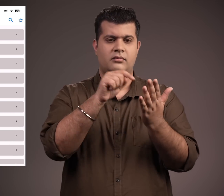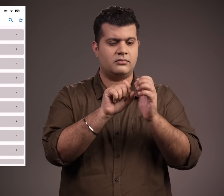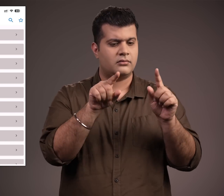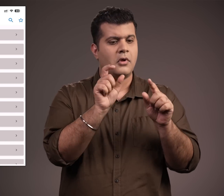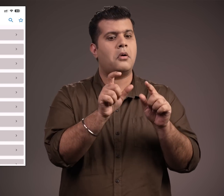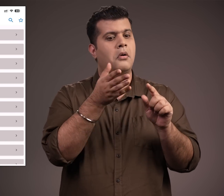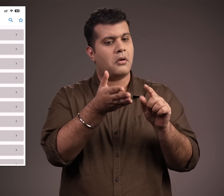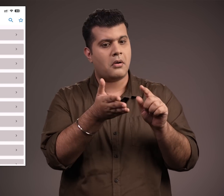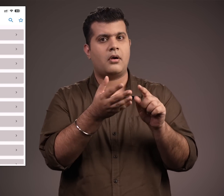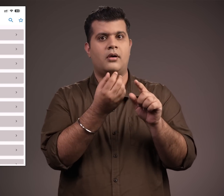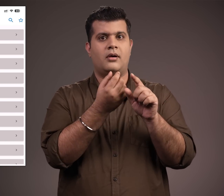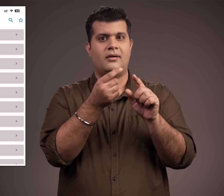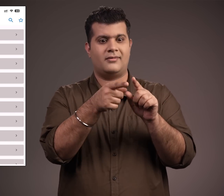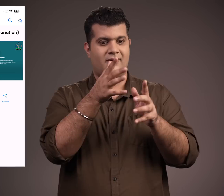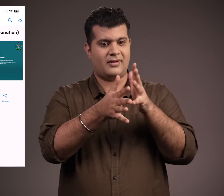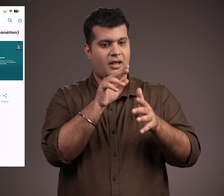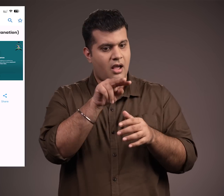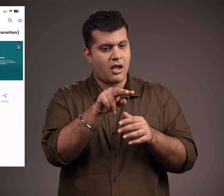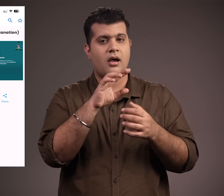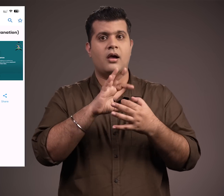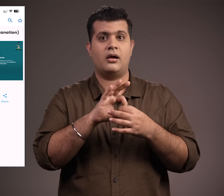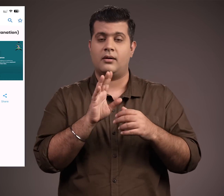You can search for any word and understand the meaning.